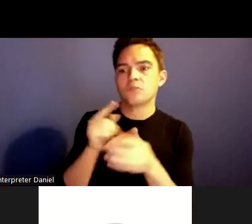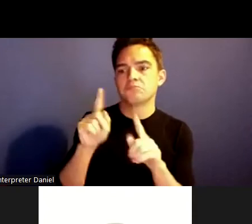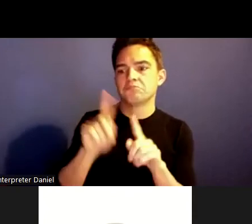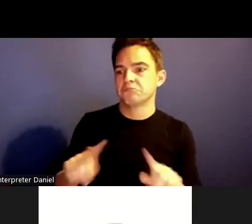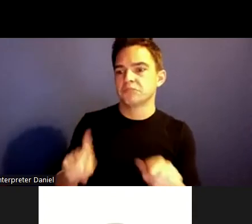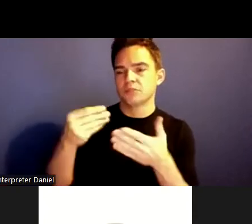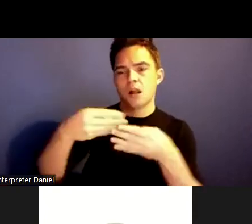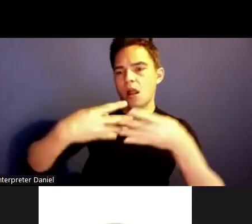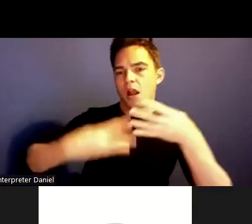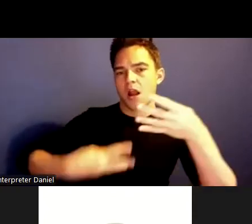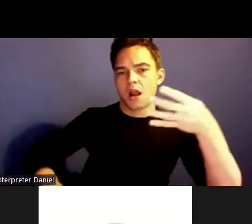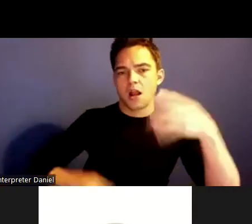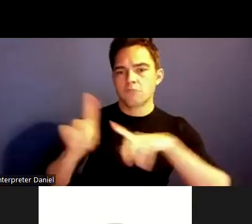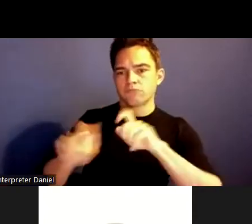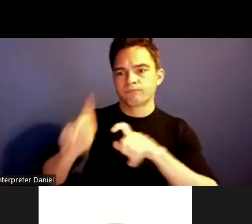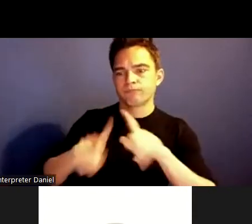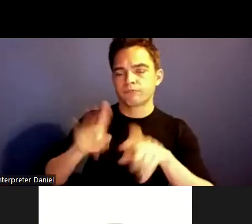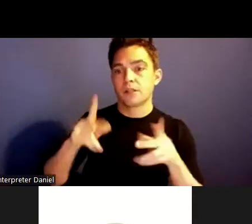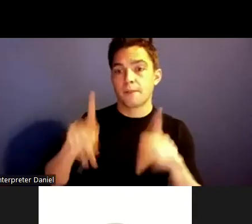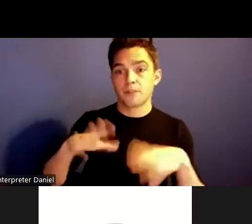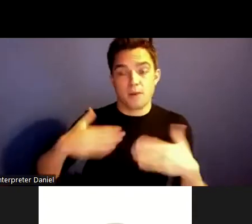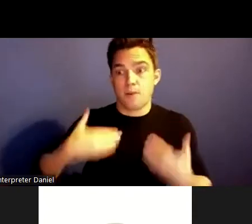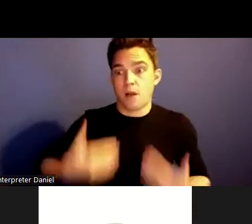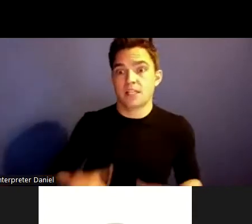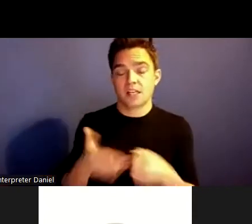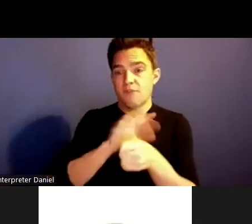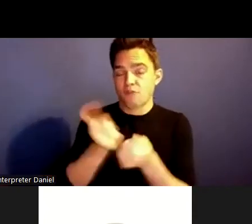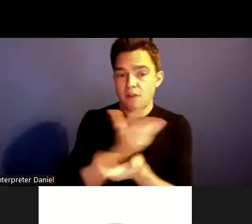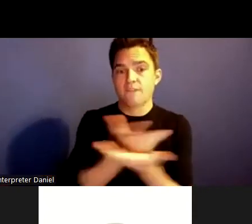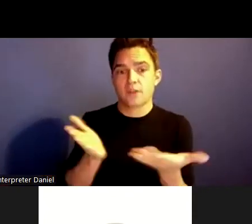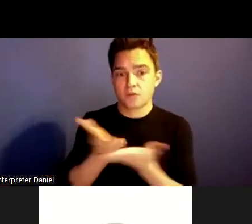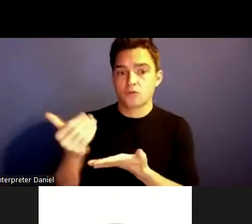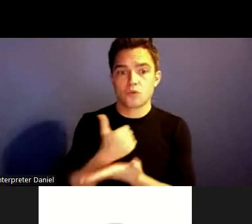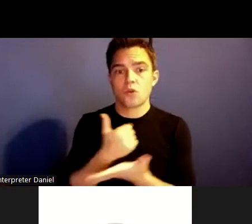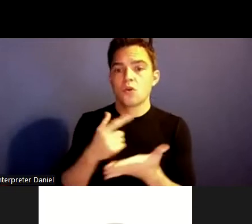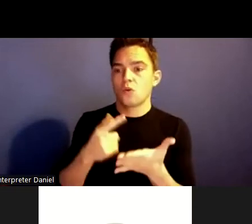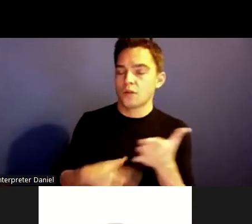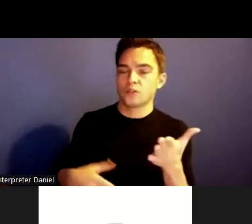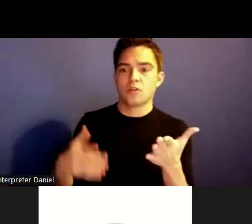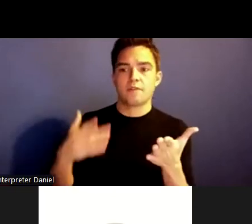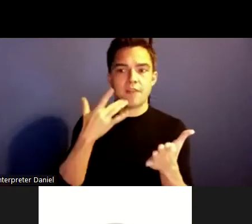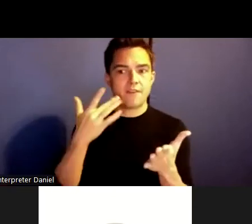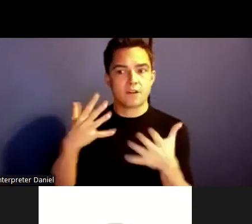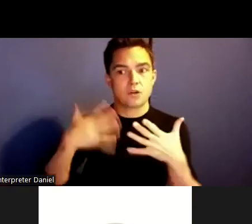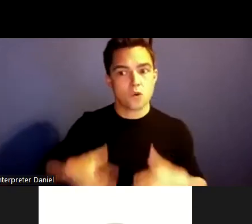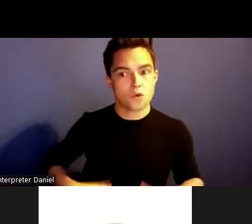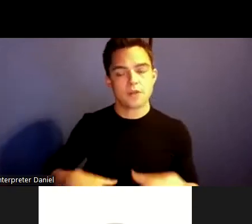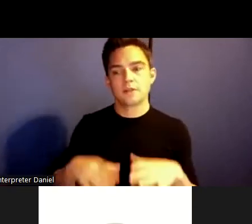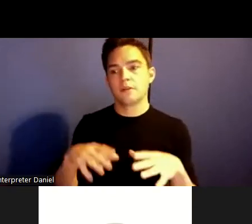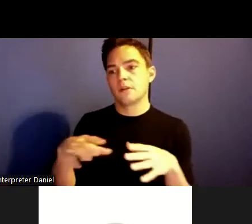all the way down through the person's body and honestly, you cover everything what's their favorite clothing? Did you buy shoes in a special place? When